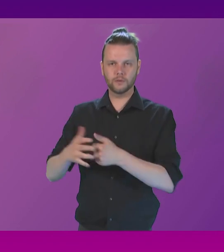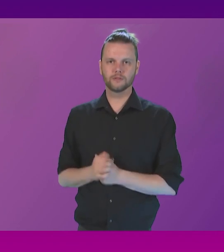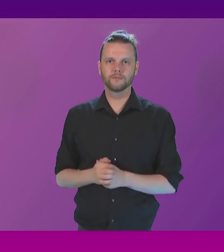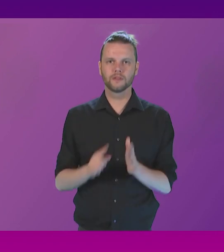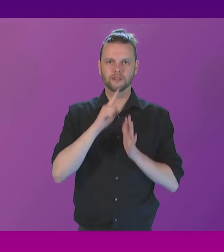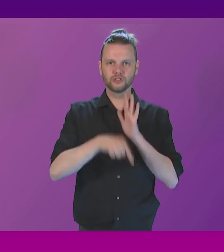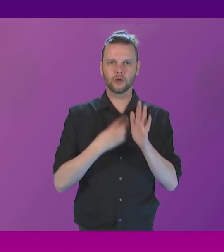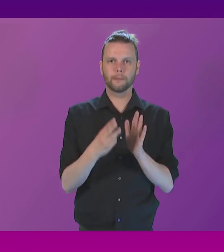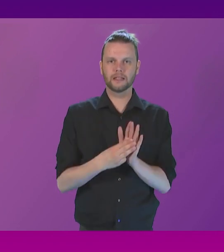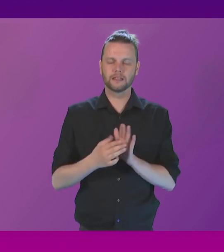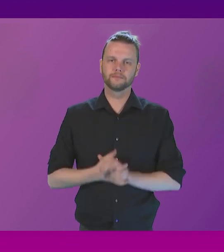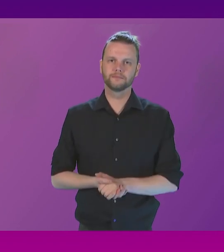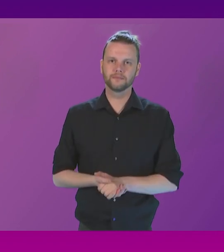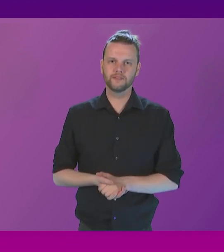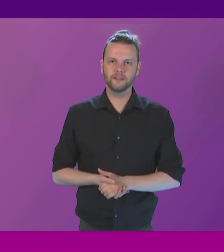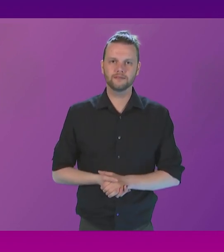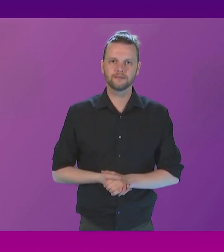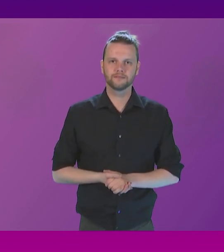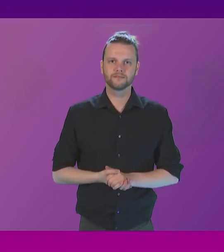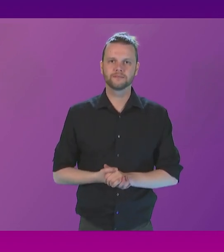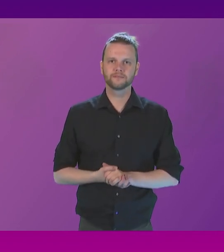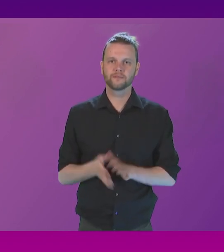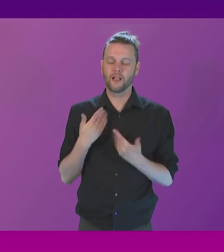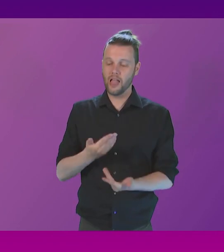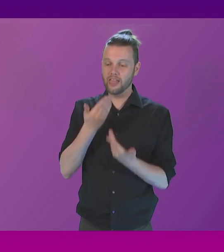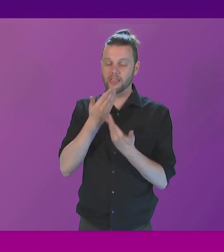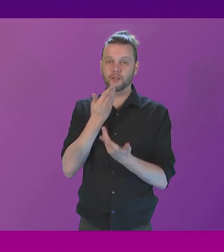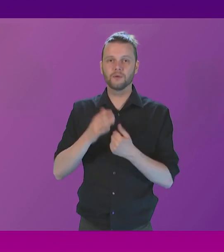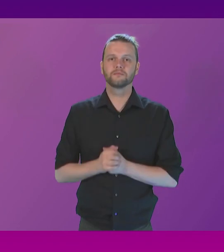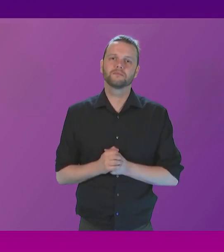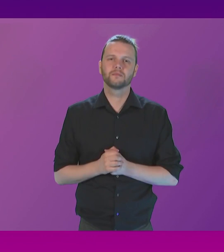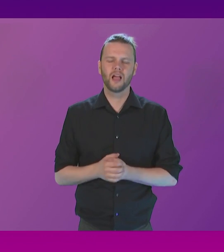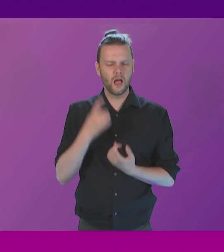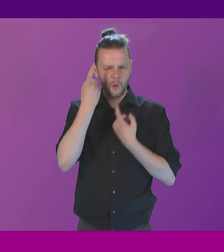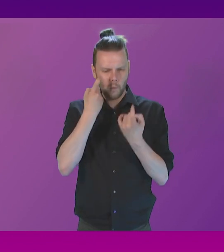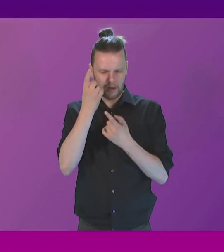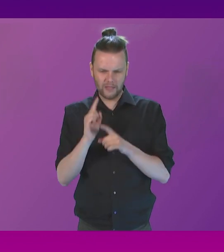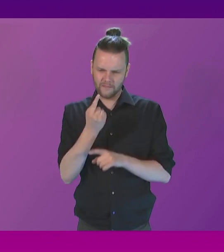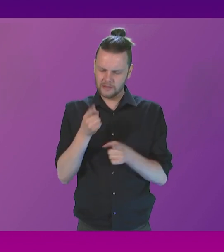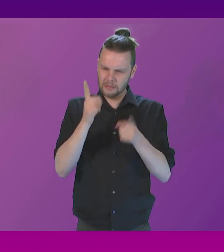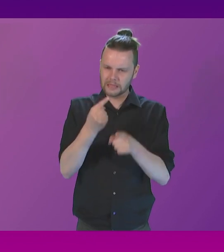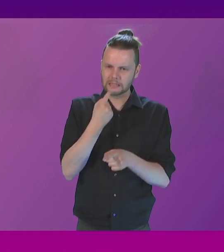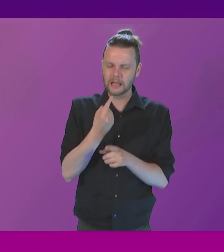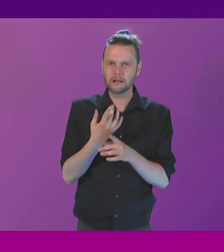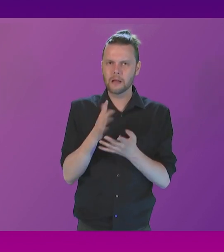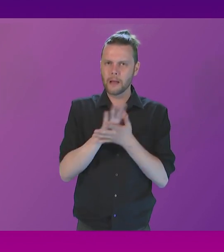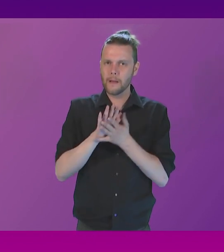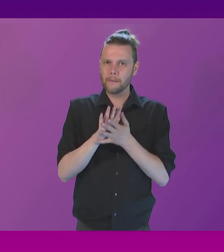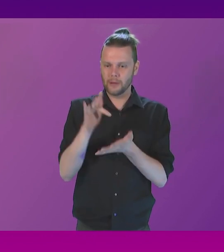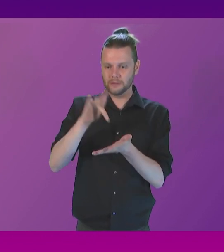Can the First Minister make any comment about the situation at the City of Glasgow College,